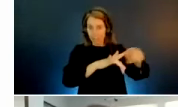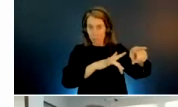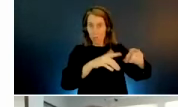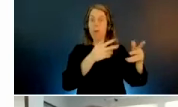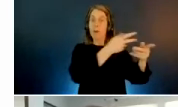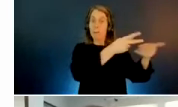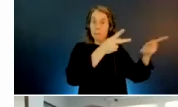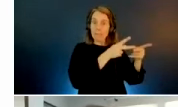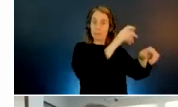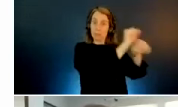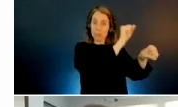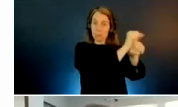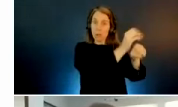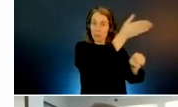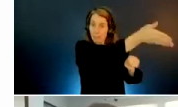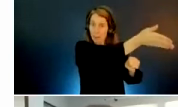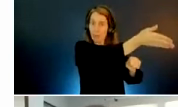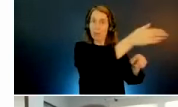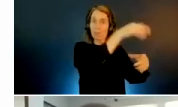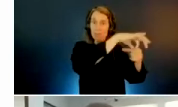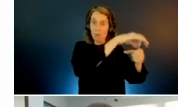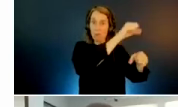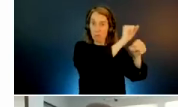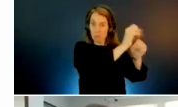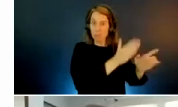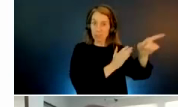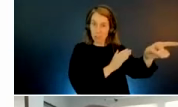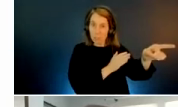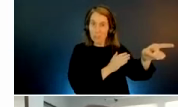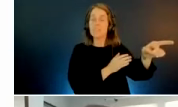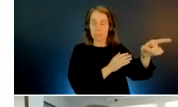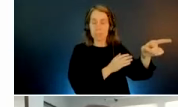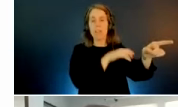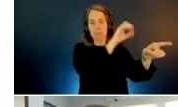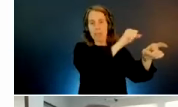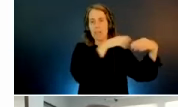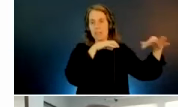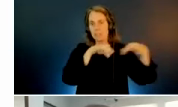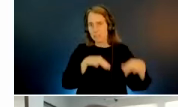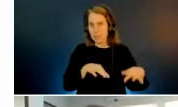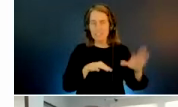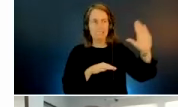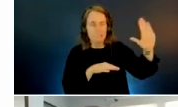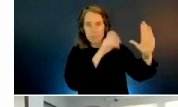headphones that you prefer you should be able to have those and use them with the machines um